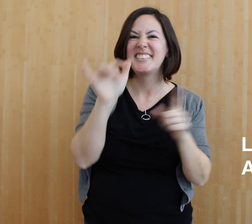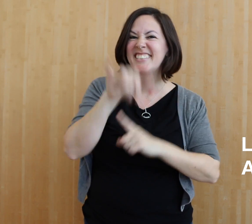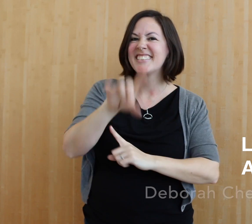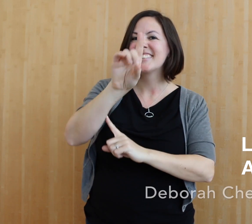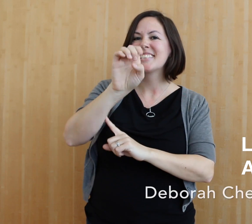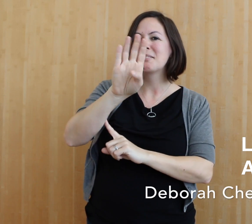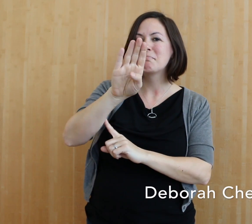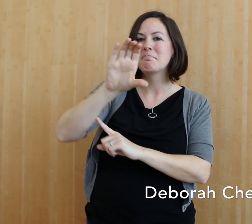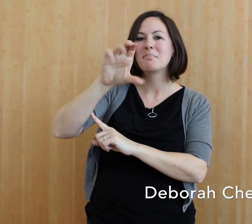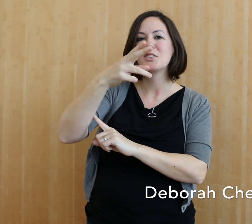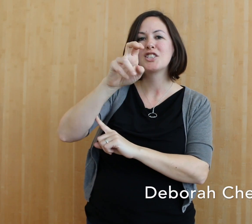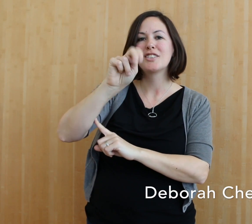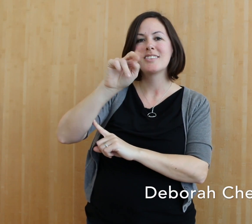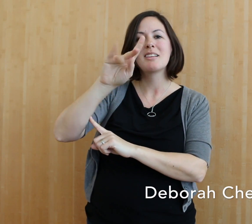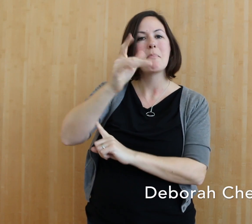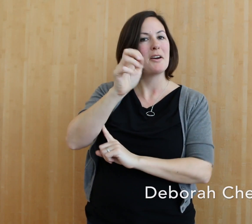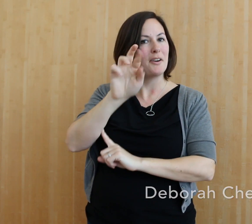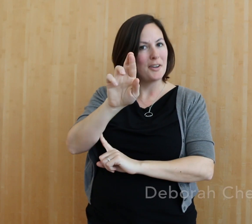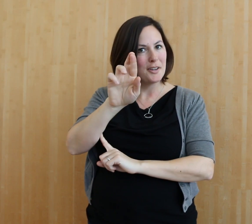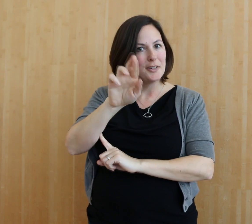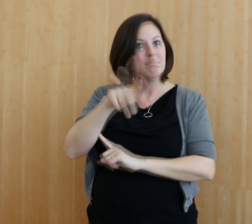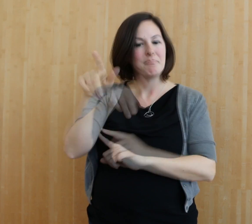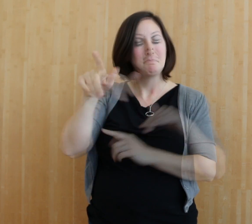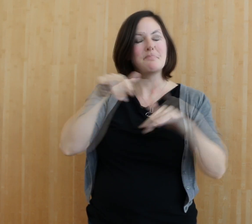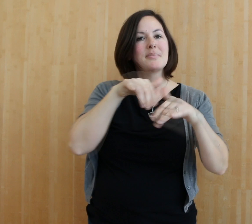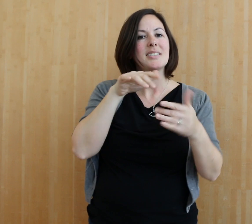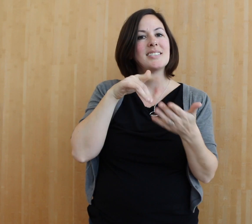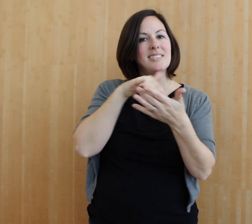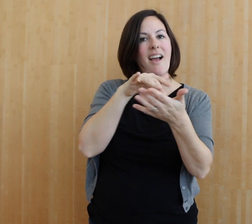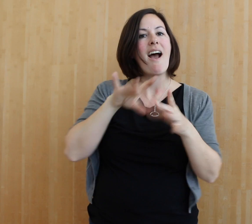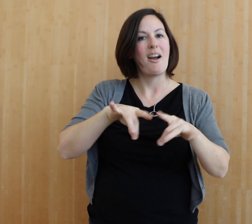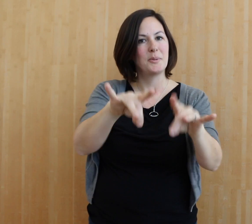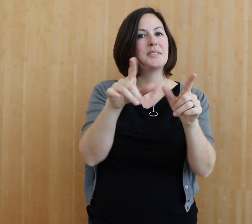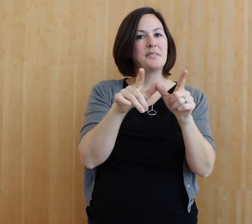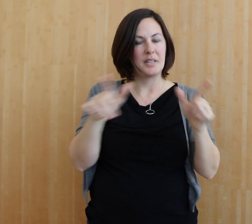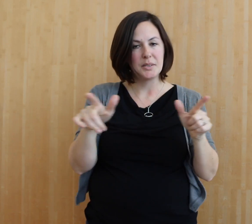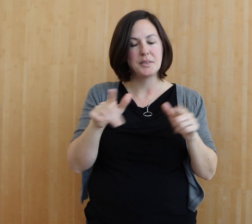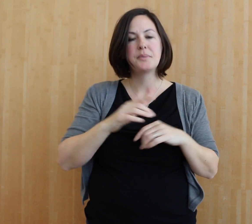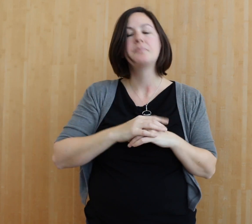For example, Professor Deborah Chen Pichler studies the acquisition of language.